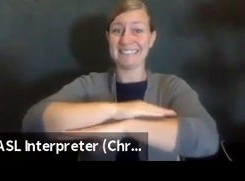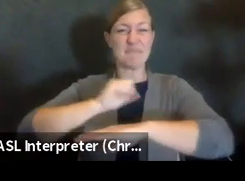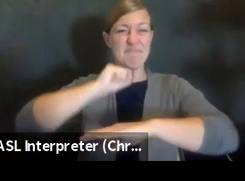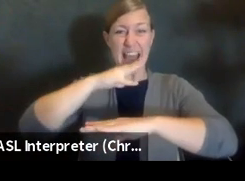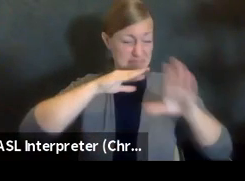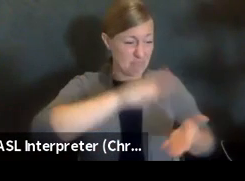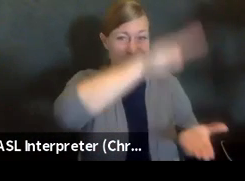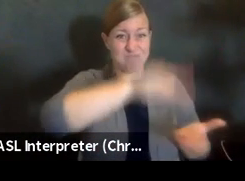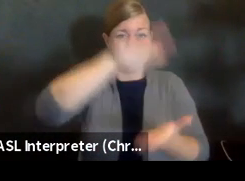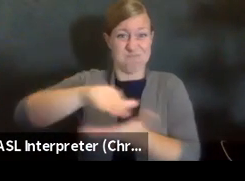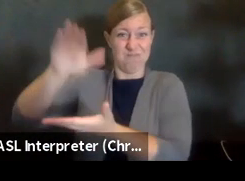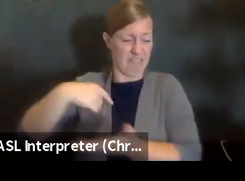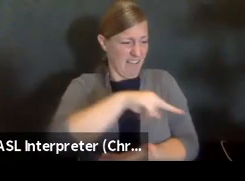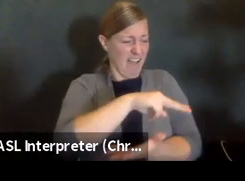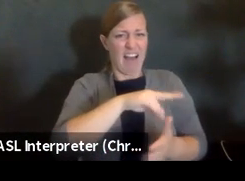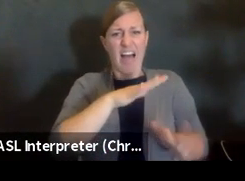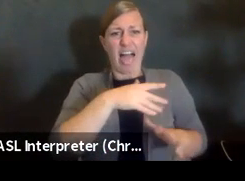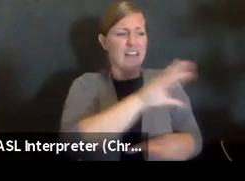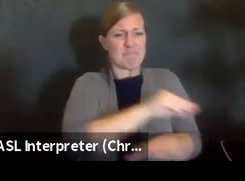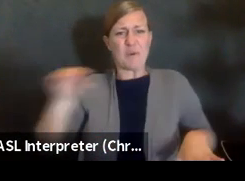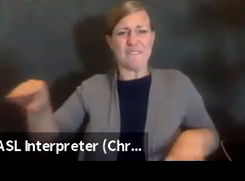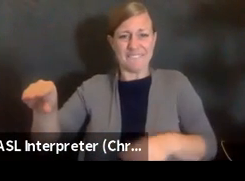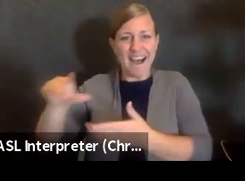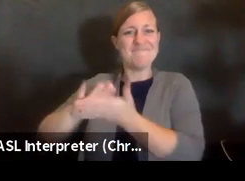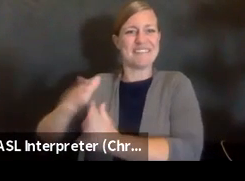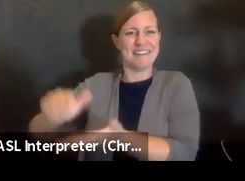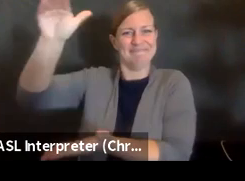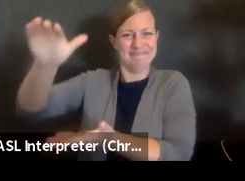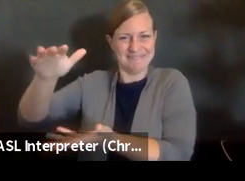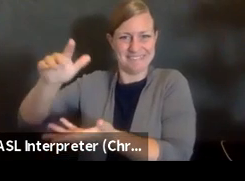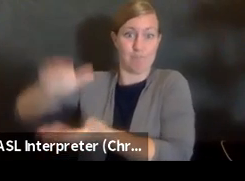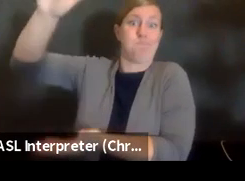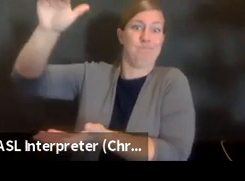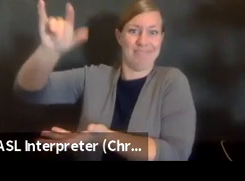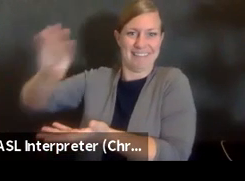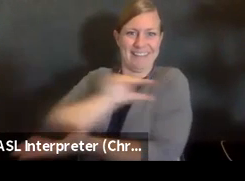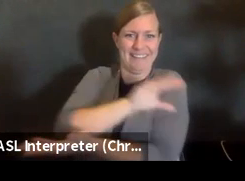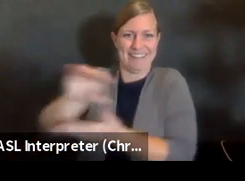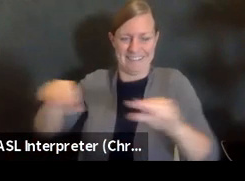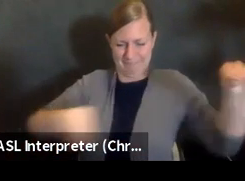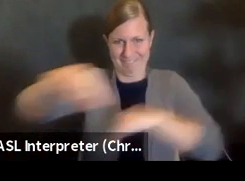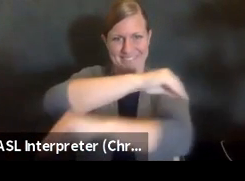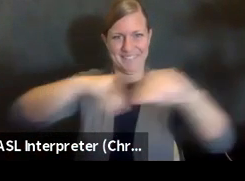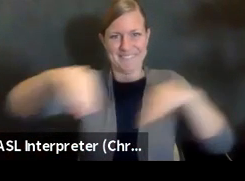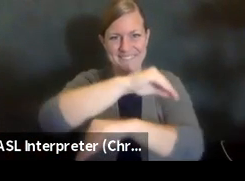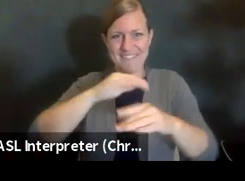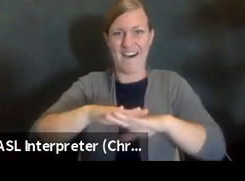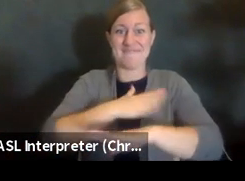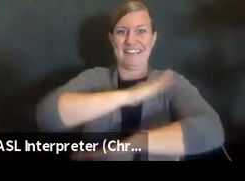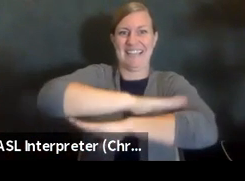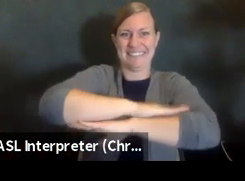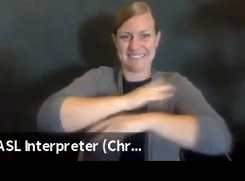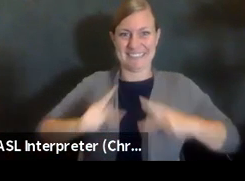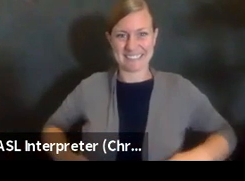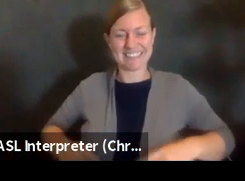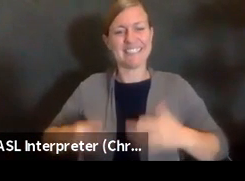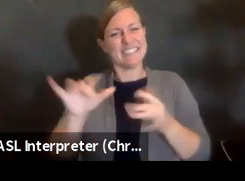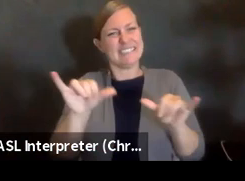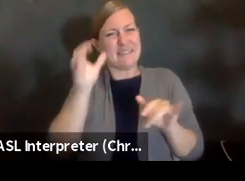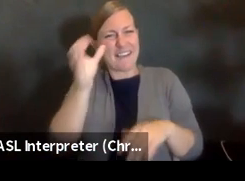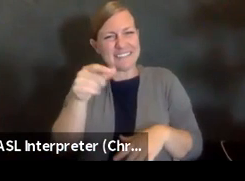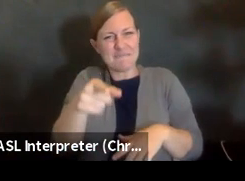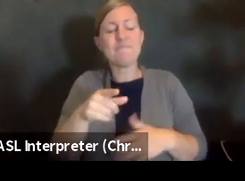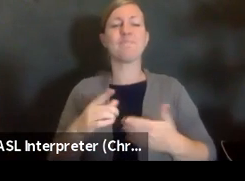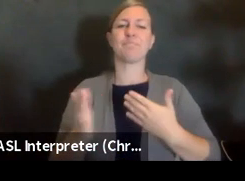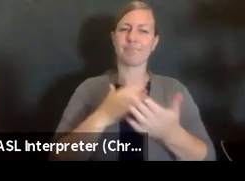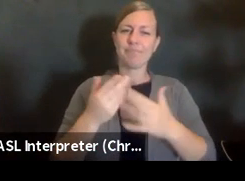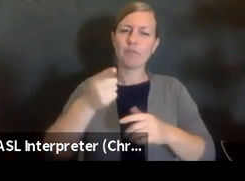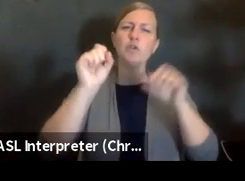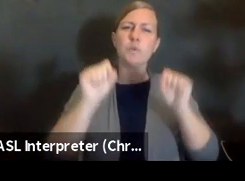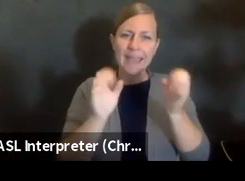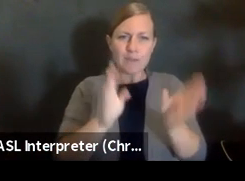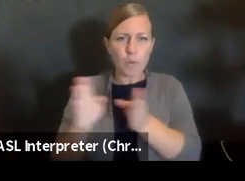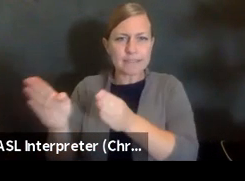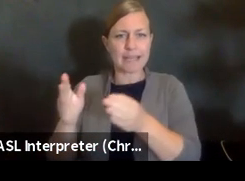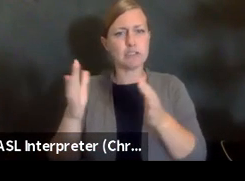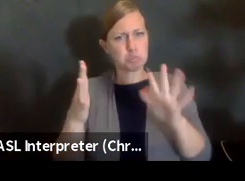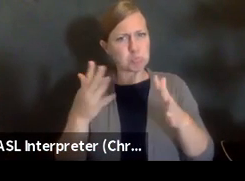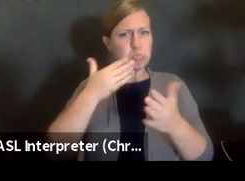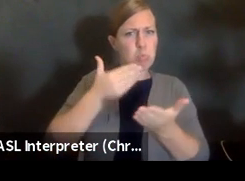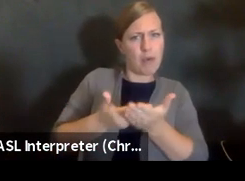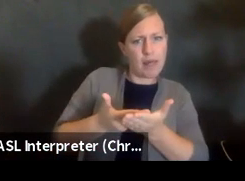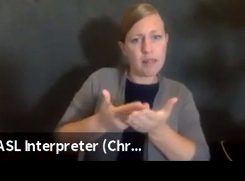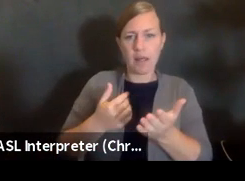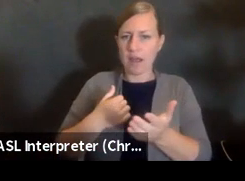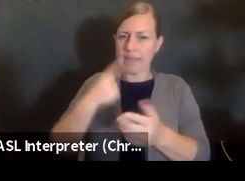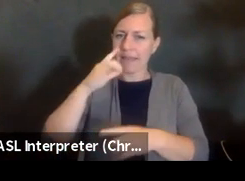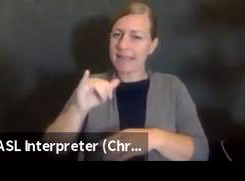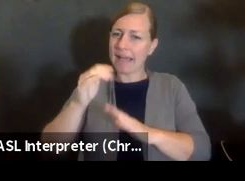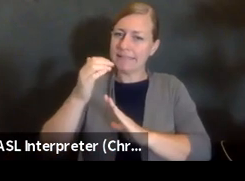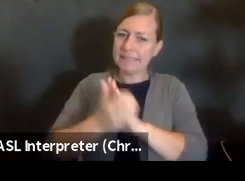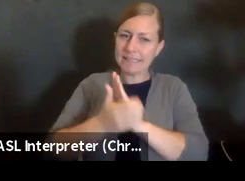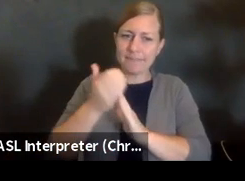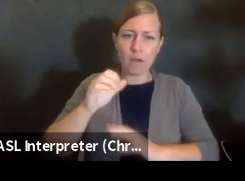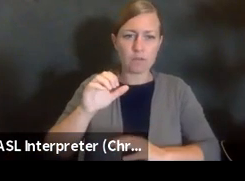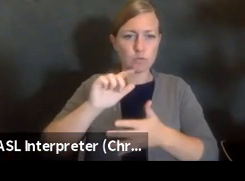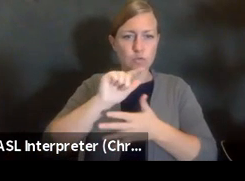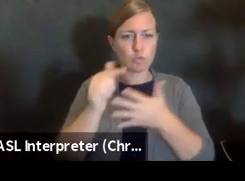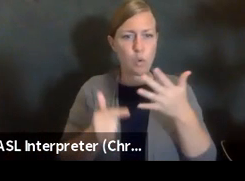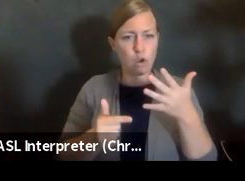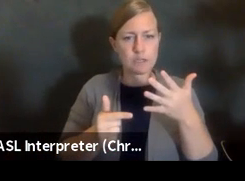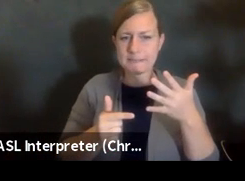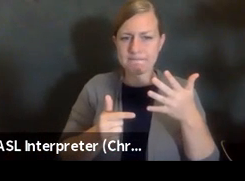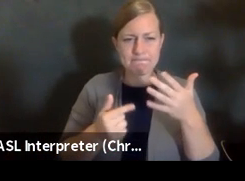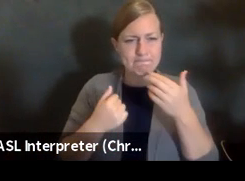Katherine Livick - ESD 112: pile and you know that's that's how I think about it. So there you can organize things pretty well. I don't think we can change the default sorting of how things work. And I'm going to look really quick